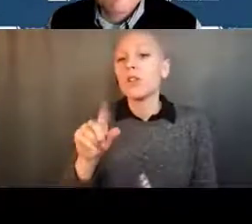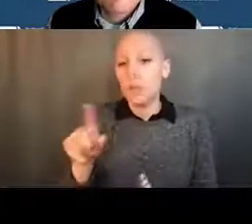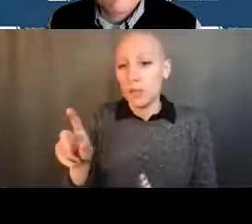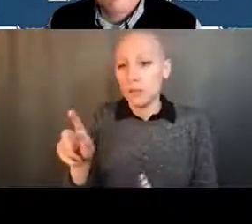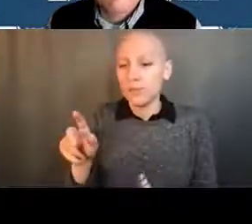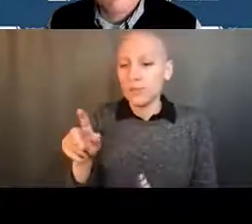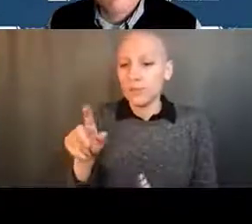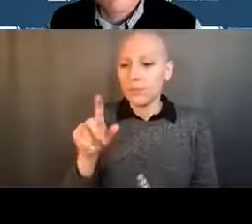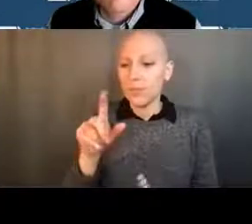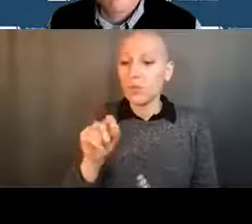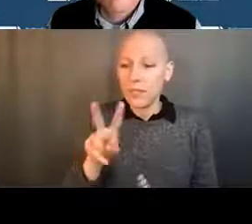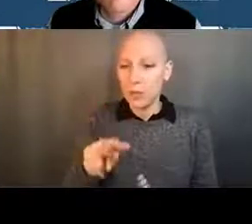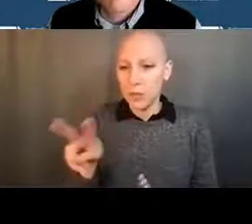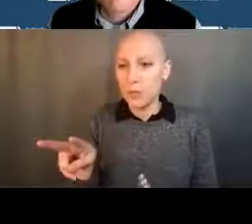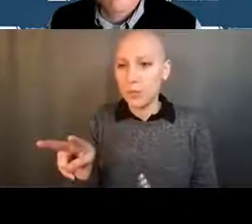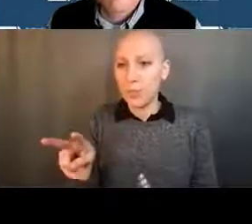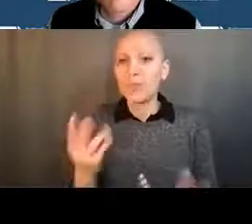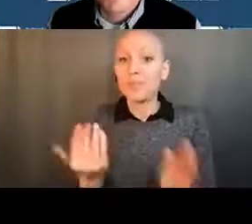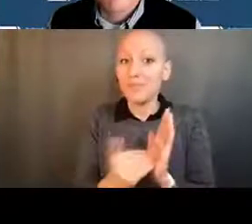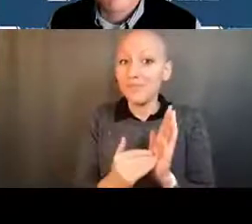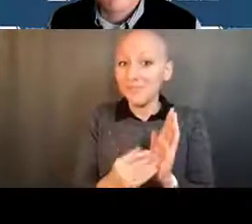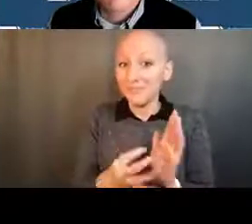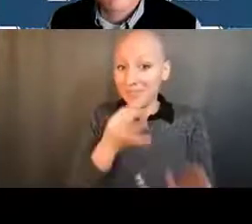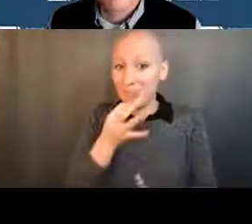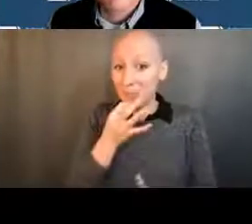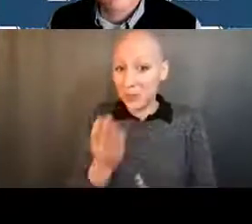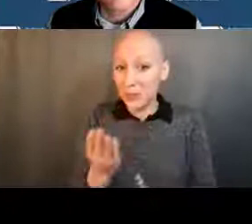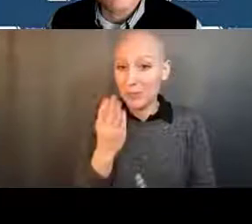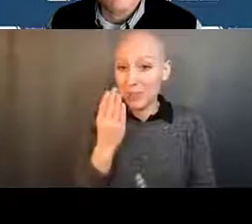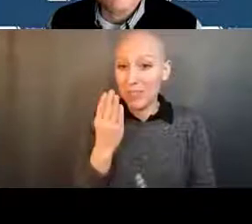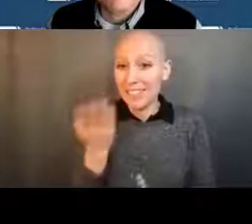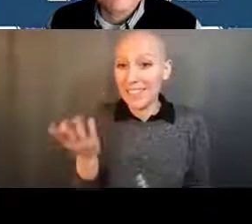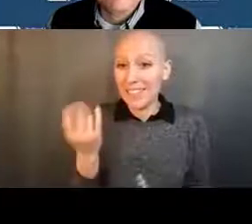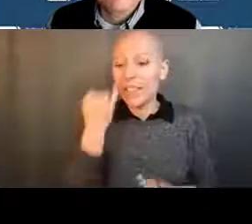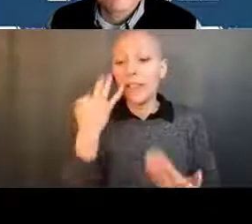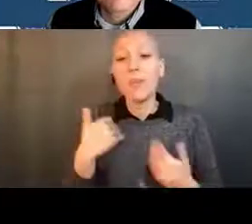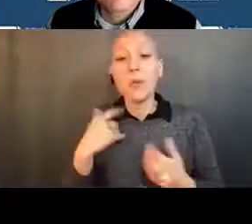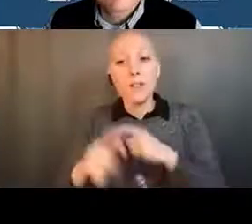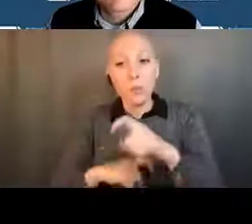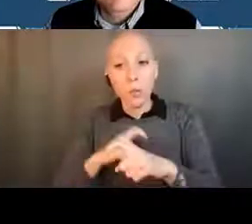And if you have any questions about this, there's a few guide notices that are out there,